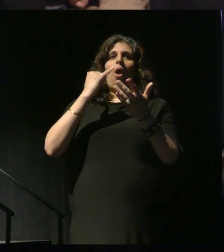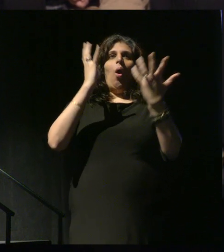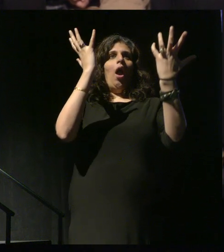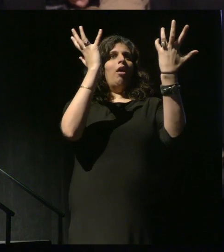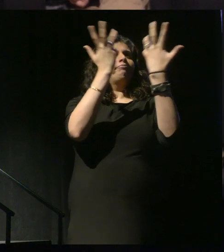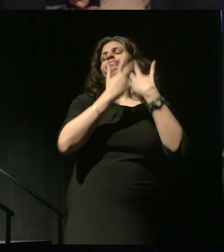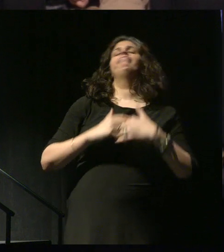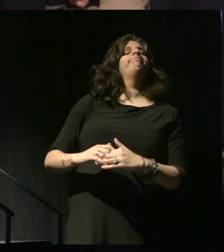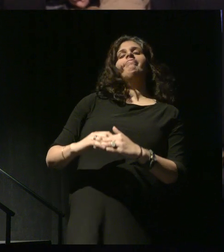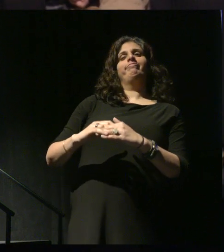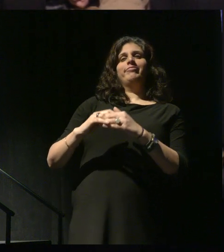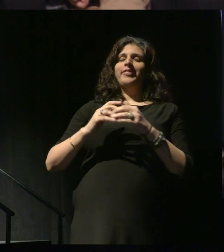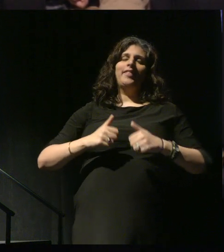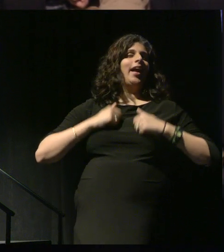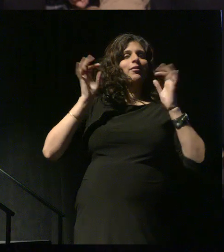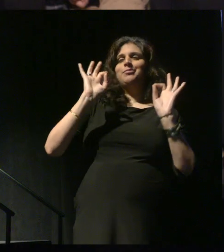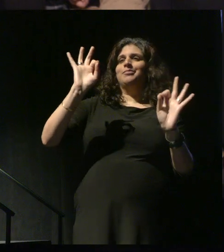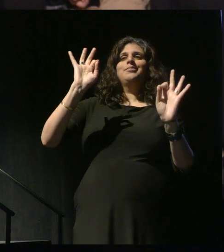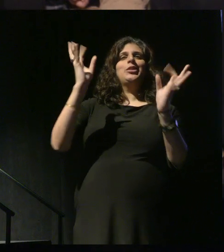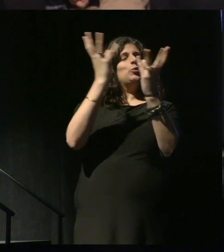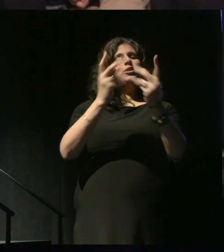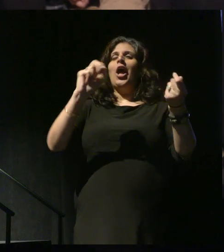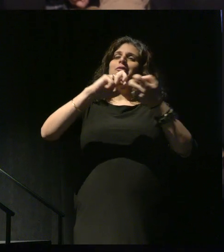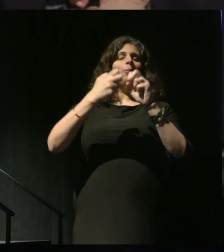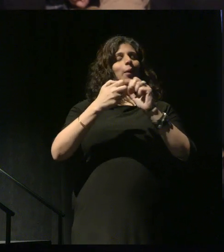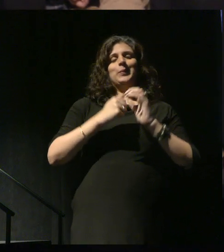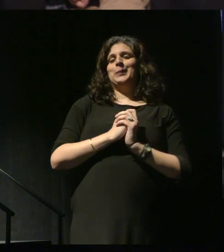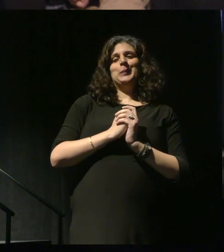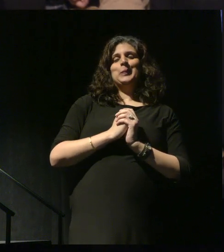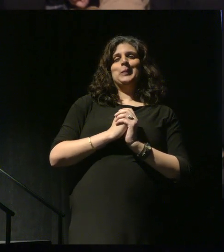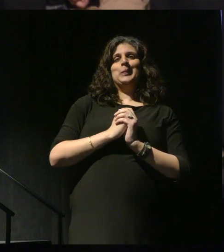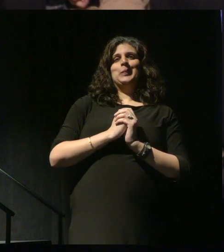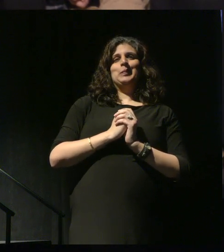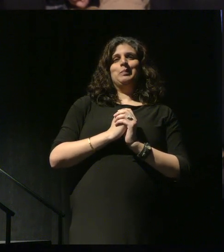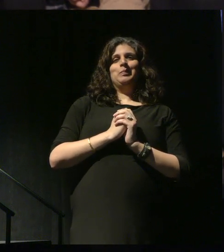Yeah. Right as if you've solved some problem by figuring out this one thing.